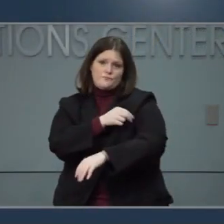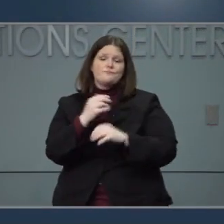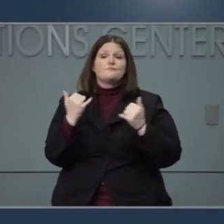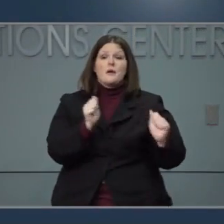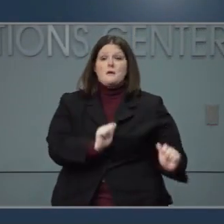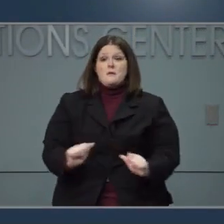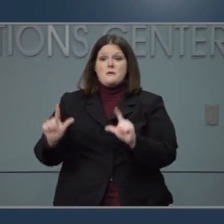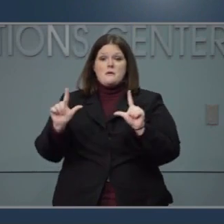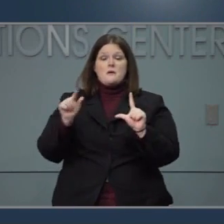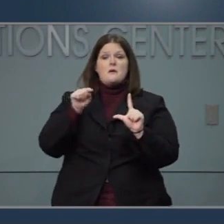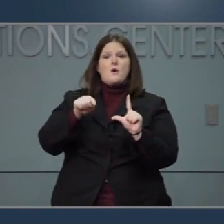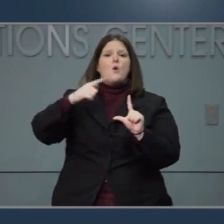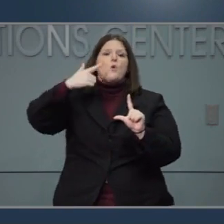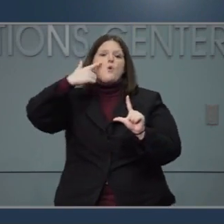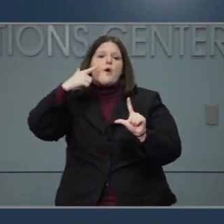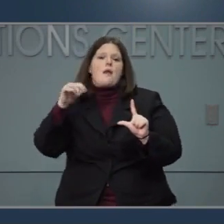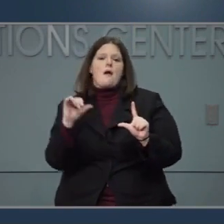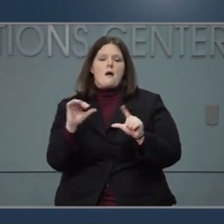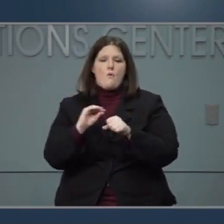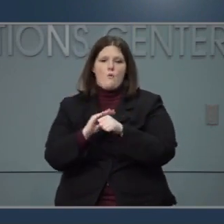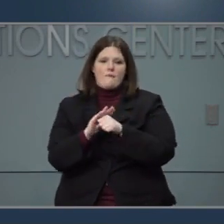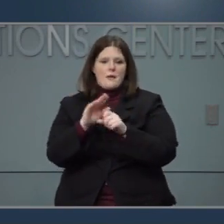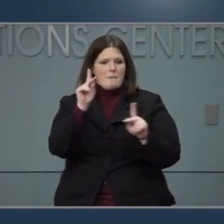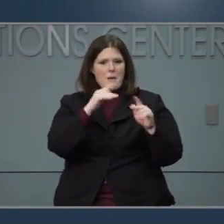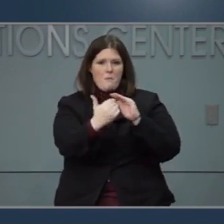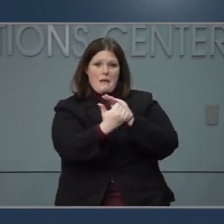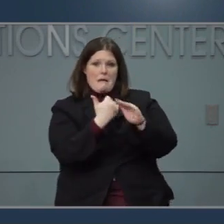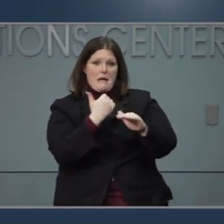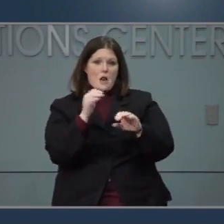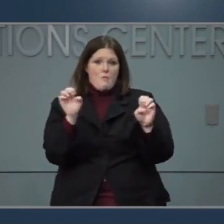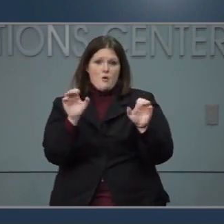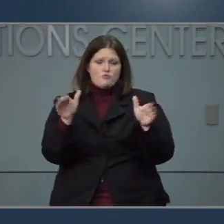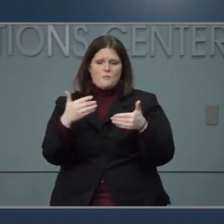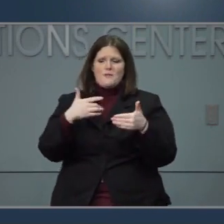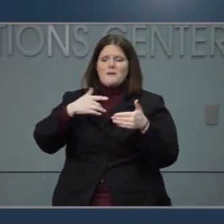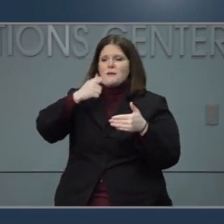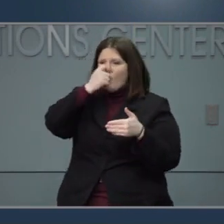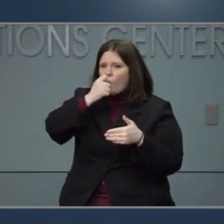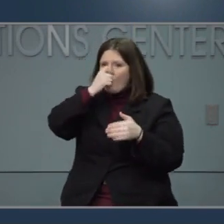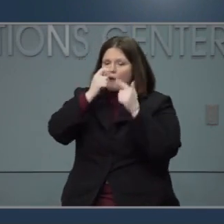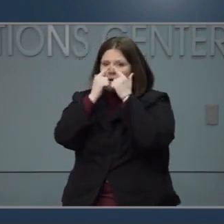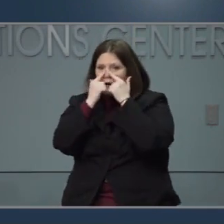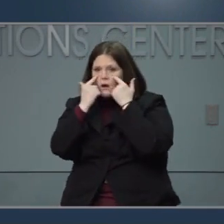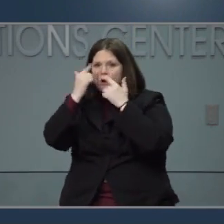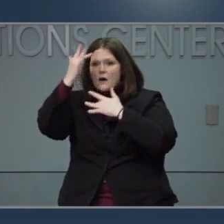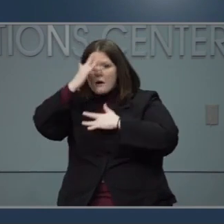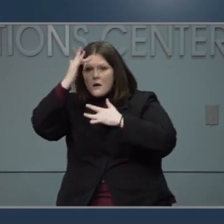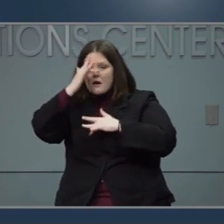HOSPITALIZATIONS. THIS FIRST GRAPH LOOKS AT PEOPLE WHO COME TO THE EMERGENCY DEPARTMENT WITH COVIDLIKE SYMPTOMS.